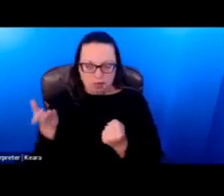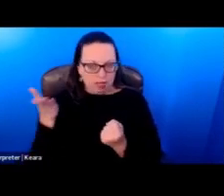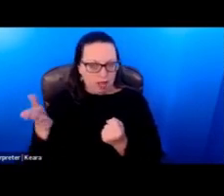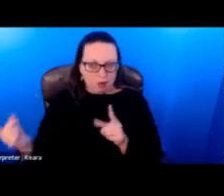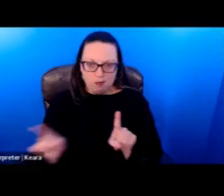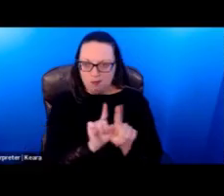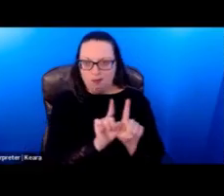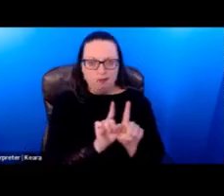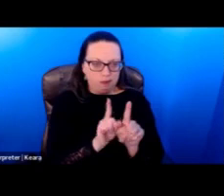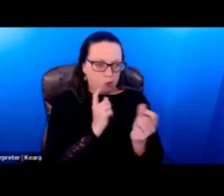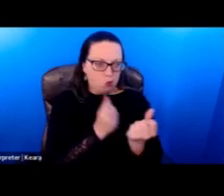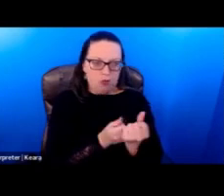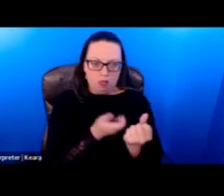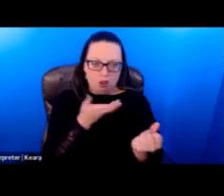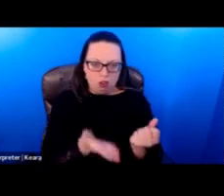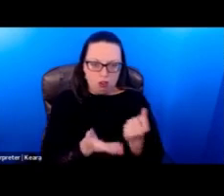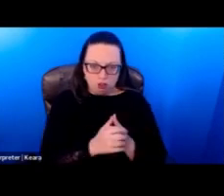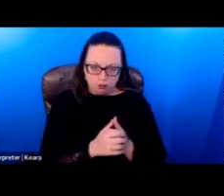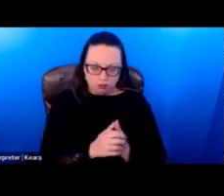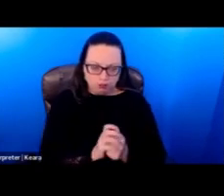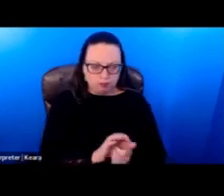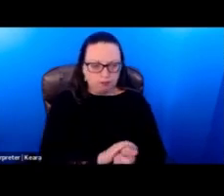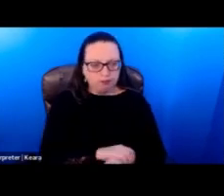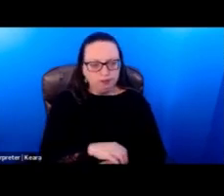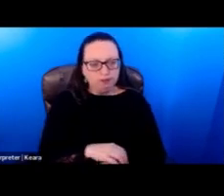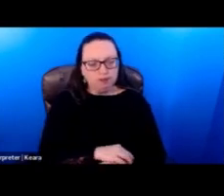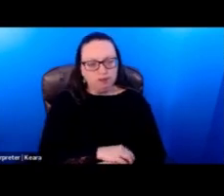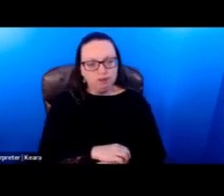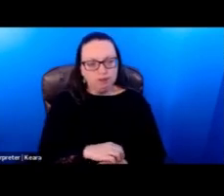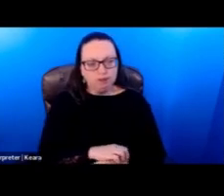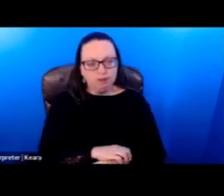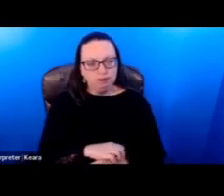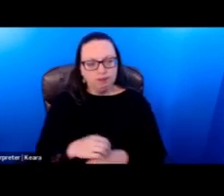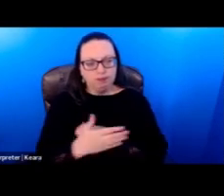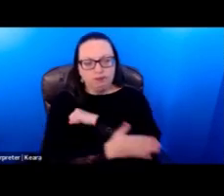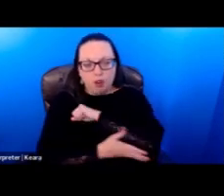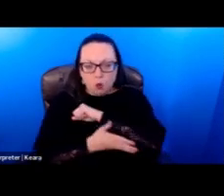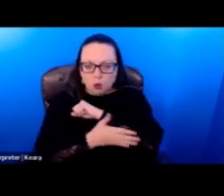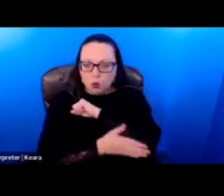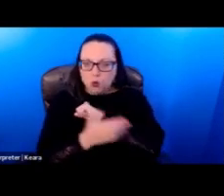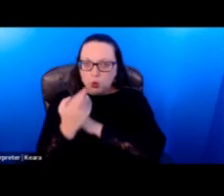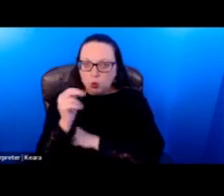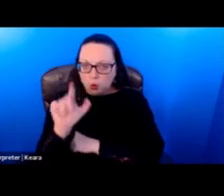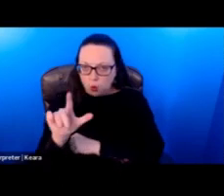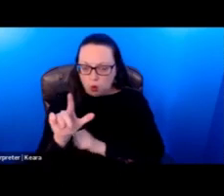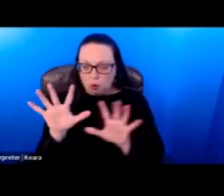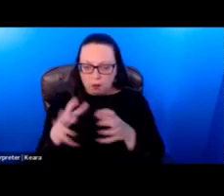landscape is the events that changes appears like it's the vehicle accidents, the the